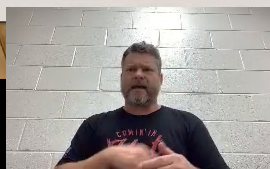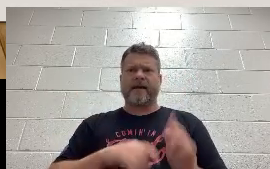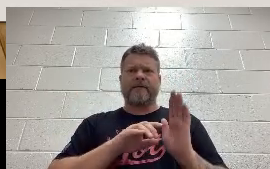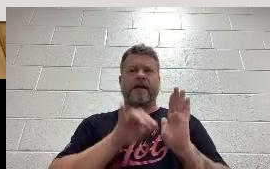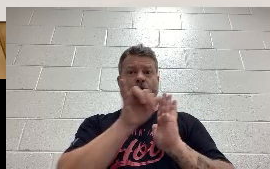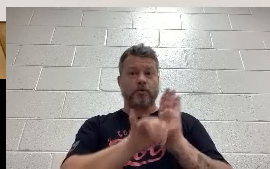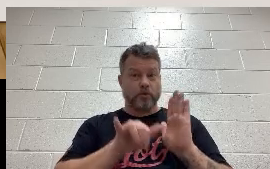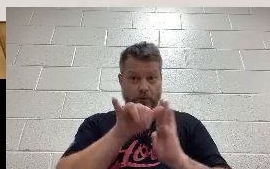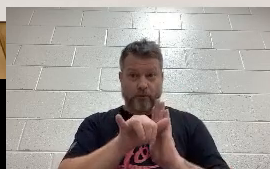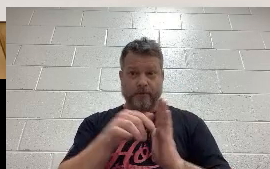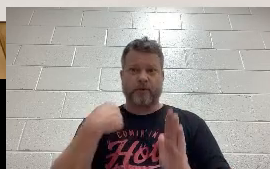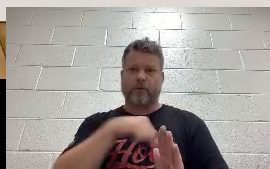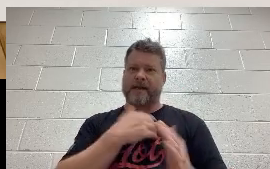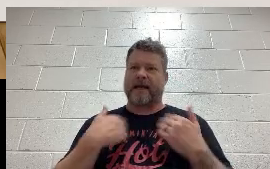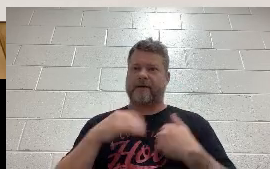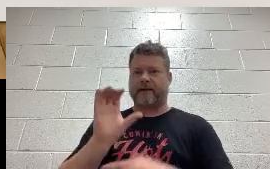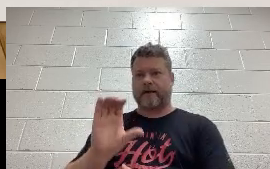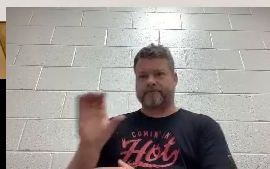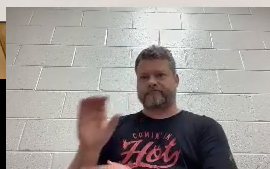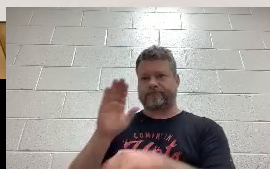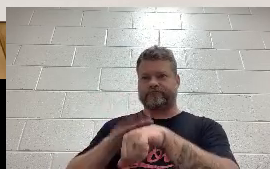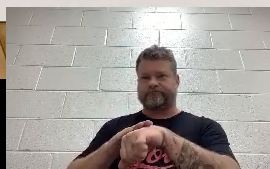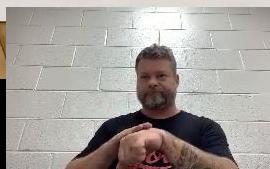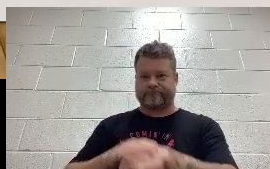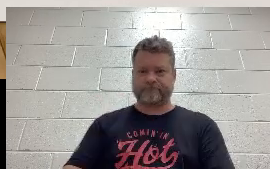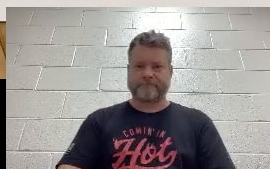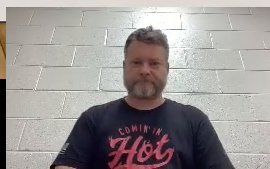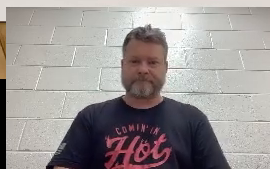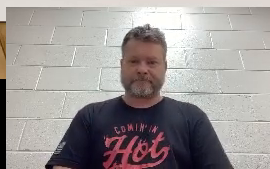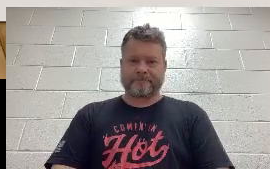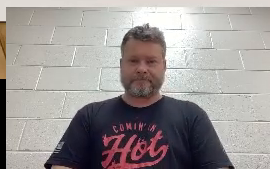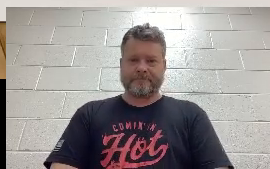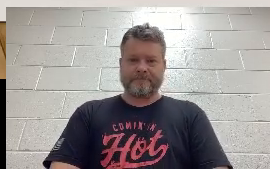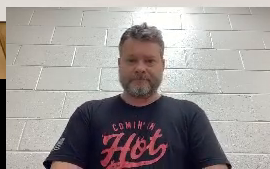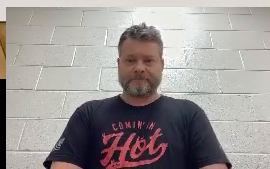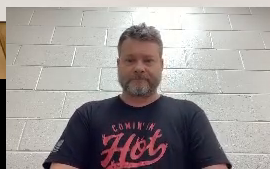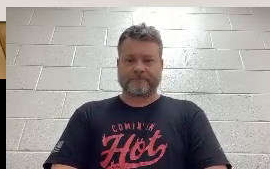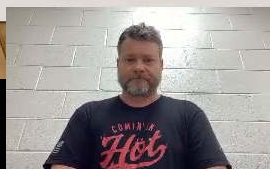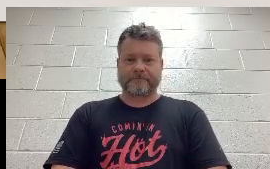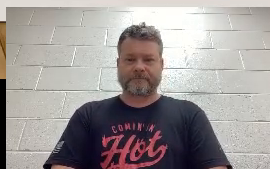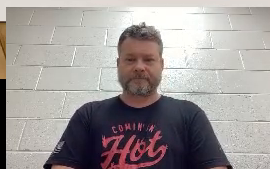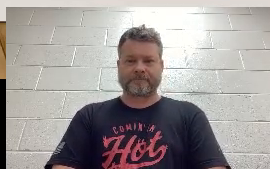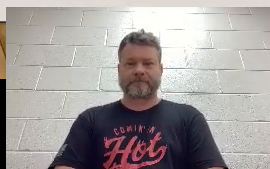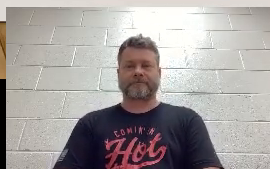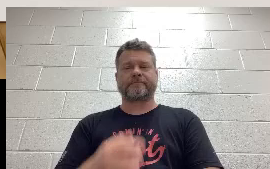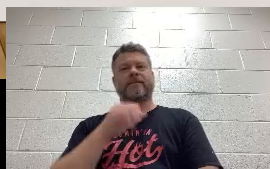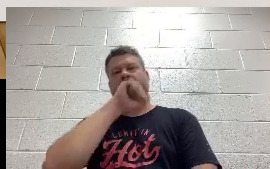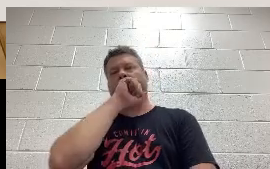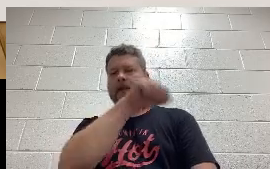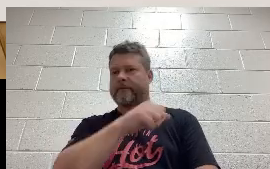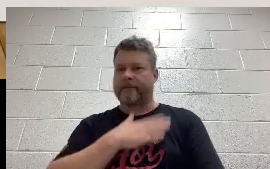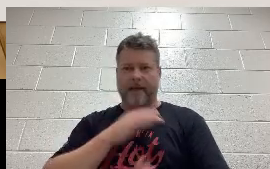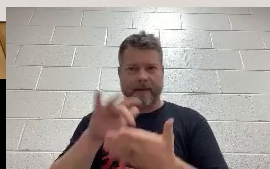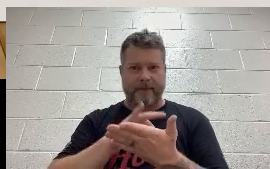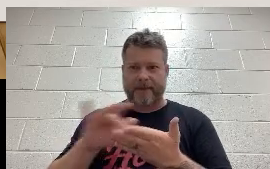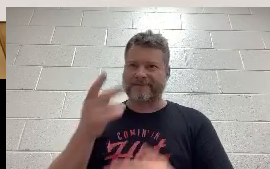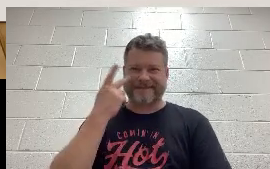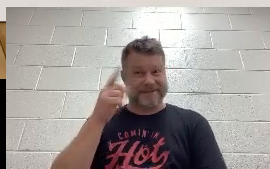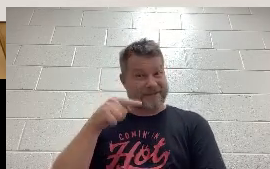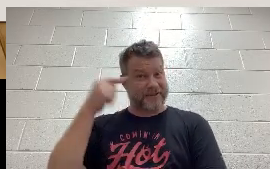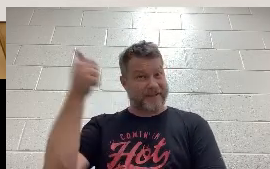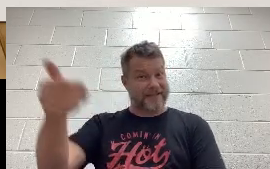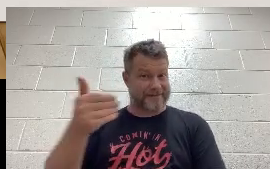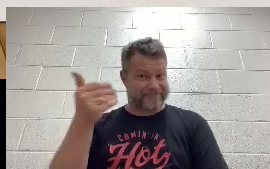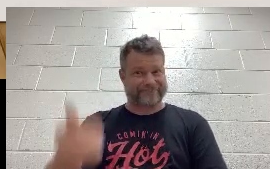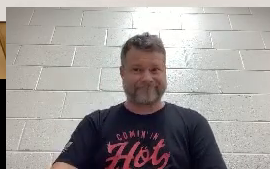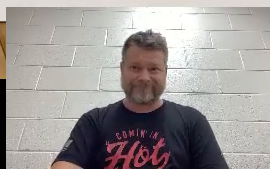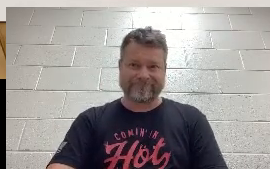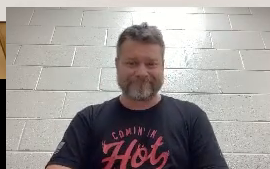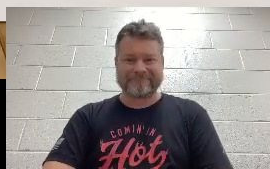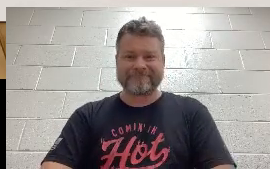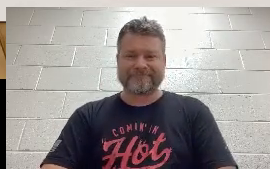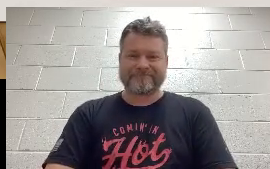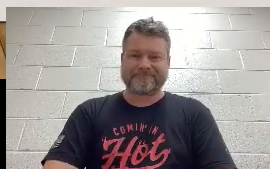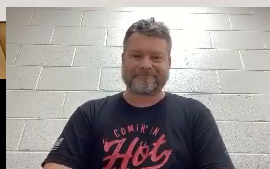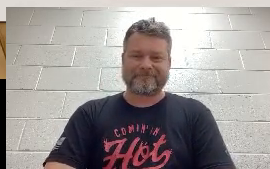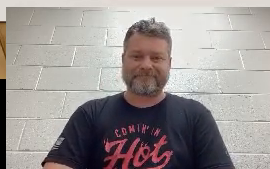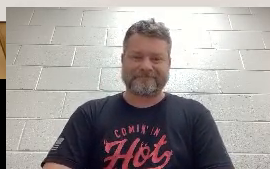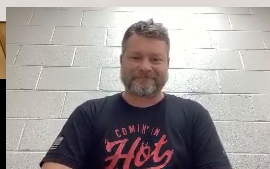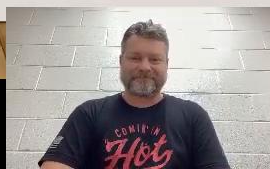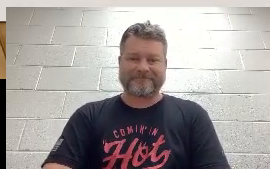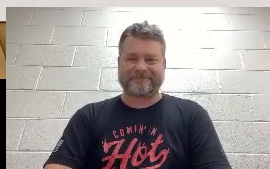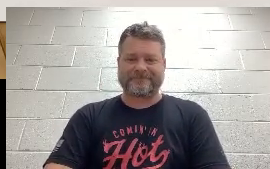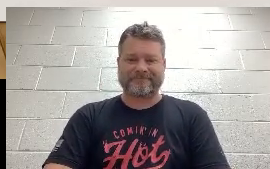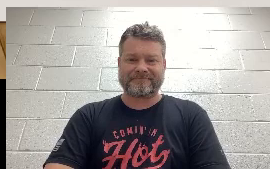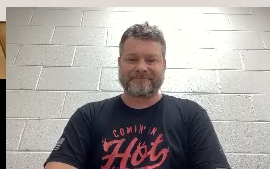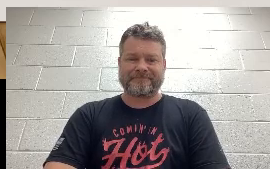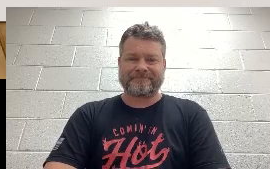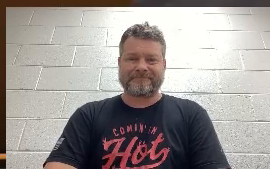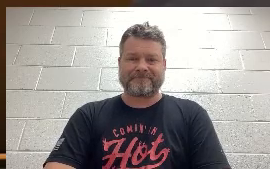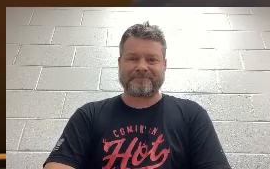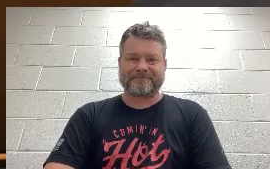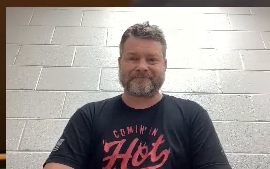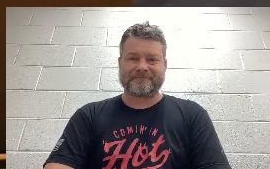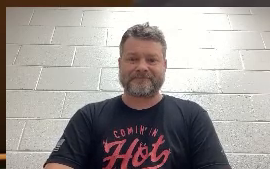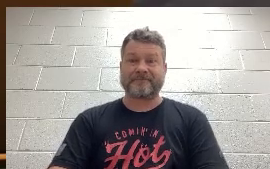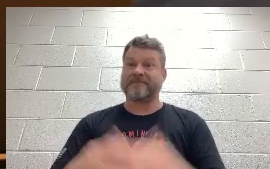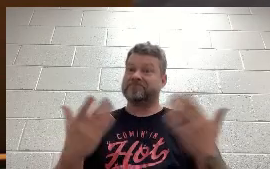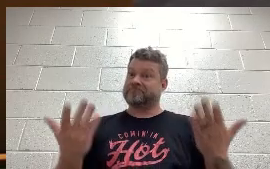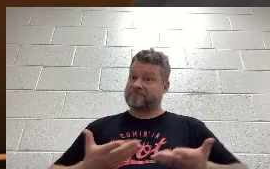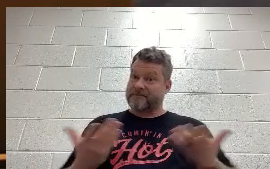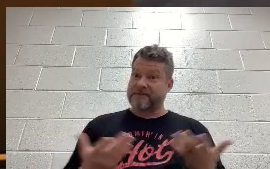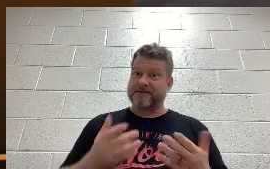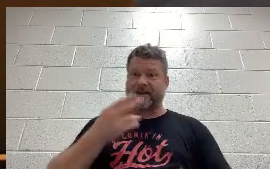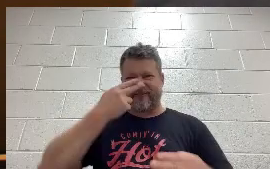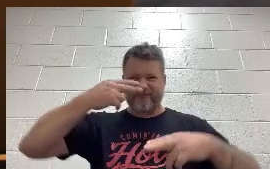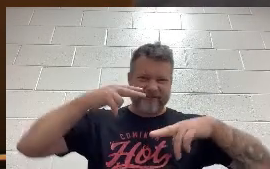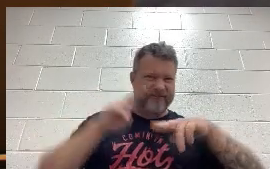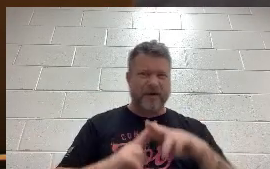captions on. I love my iPad. See you next time. Here's a festive segment what do you want for